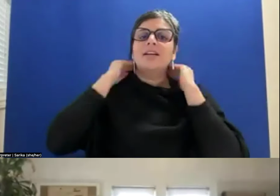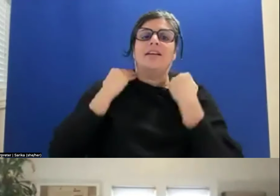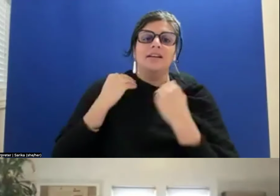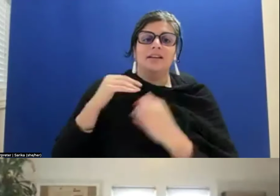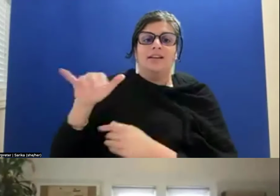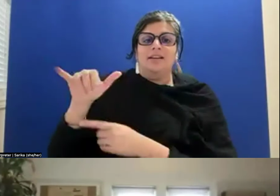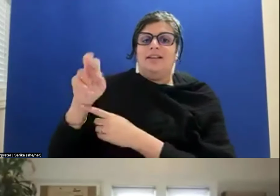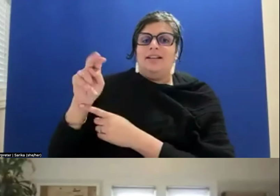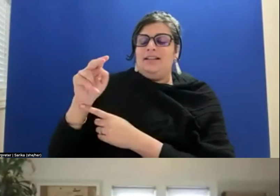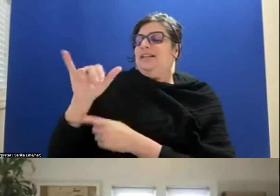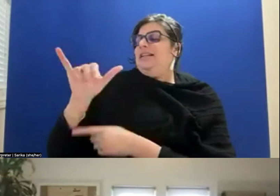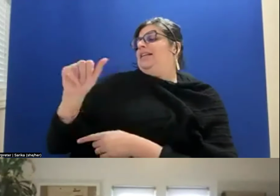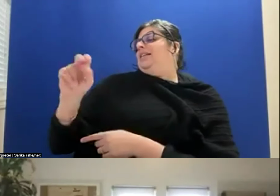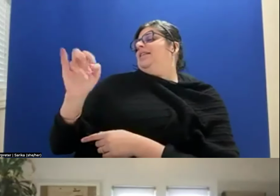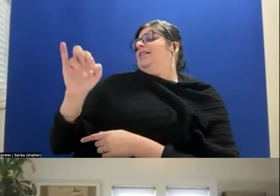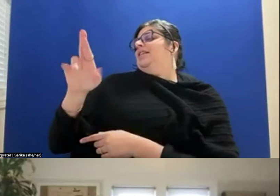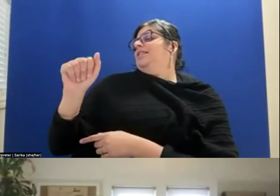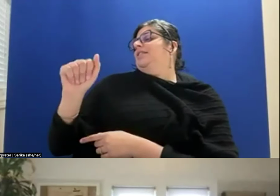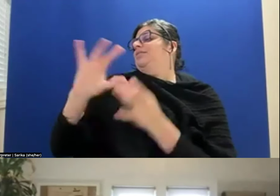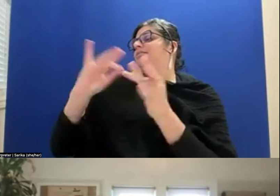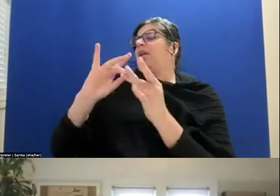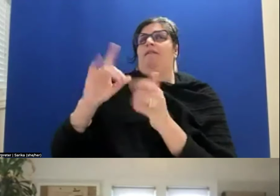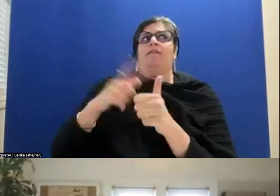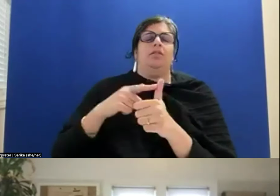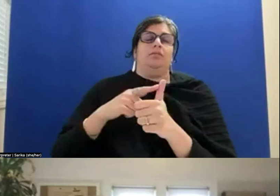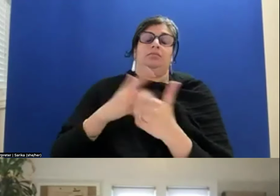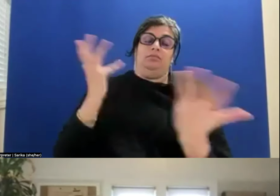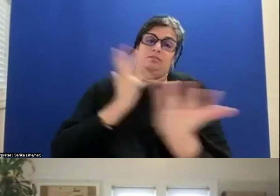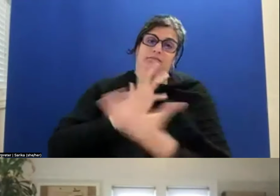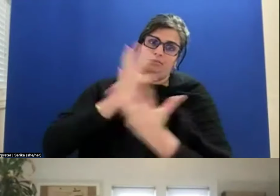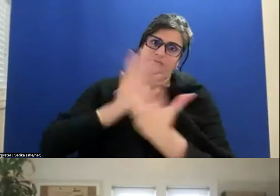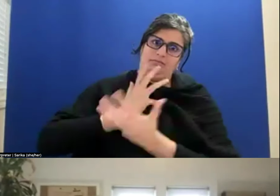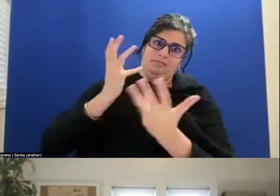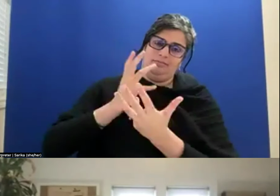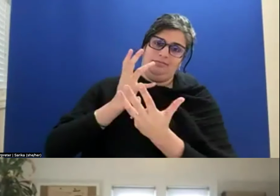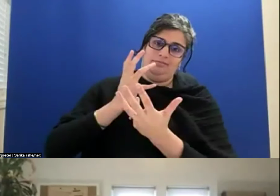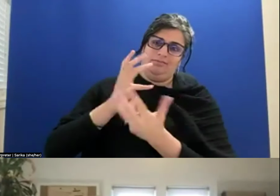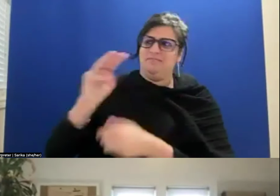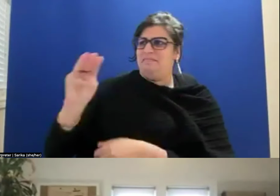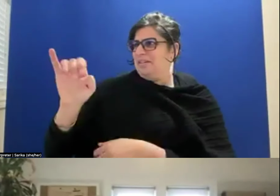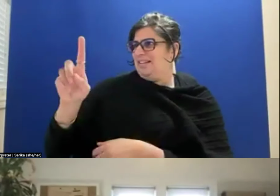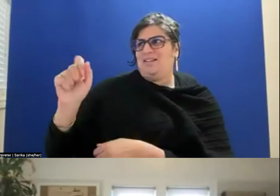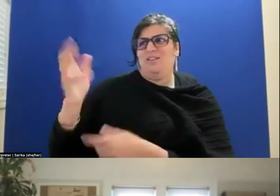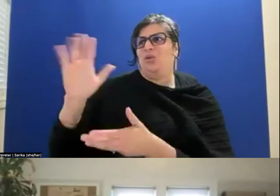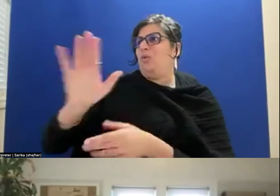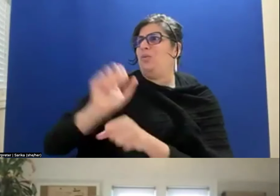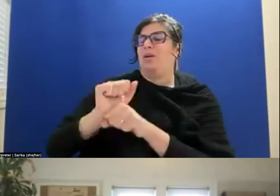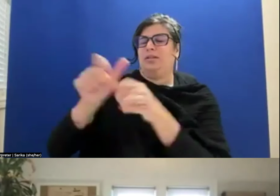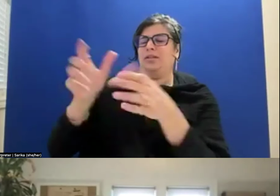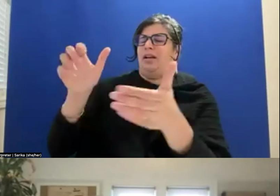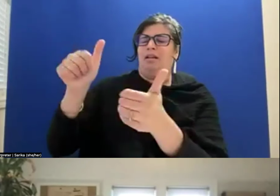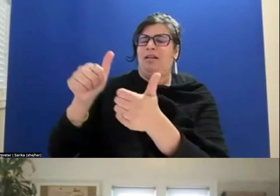First of all, that, it was just amazing hearing everything that you're doing. Media. Thank you. So thank you so much. And,